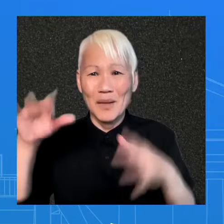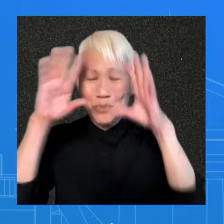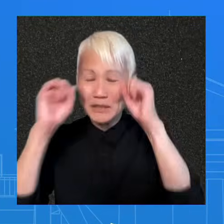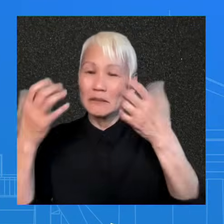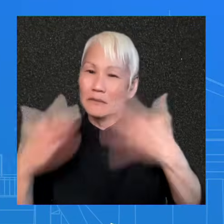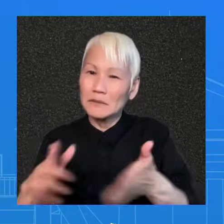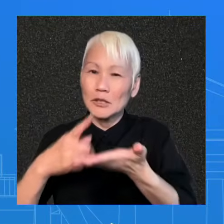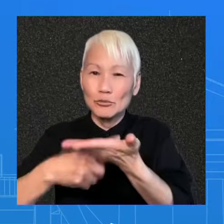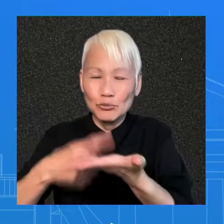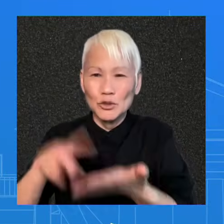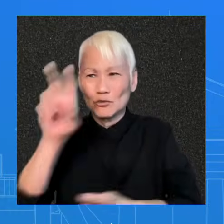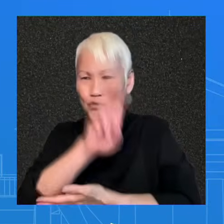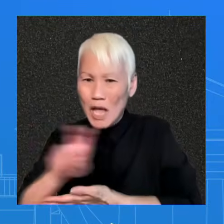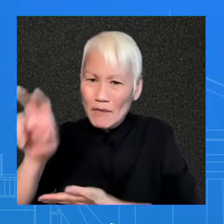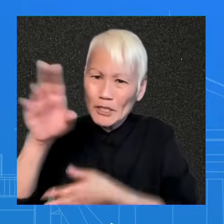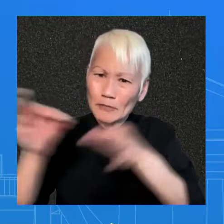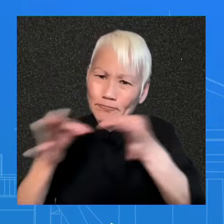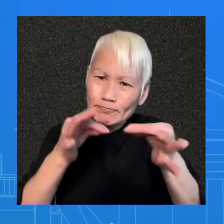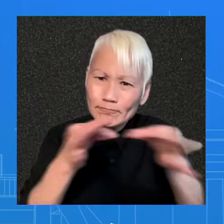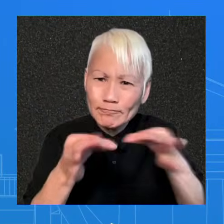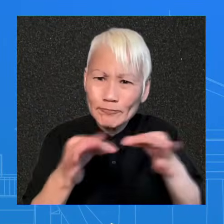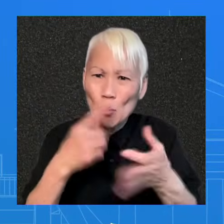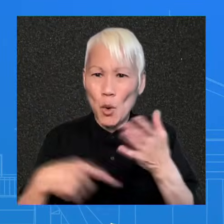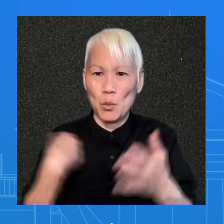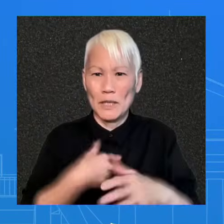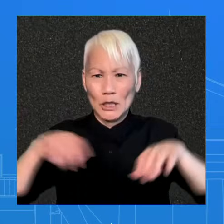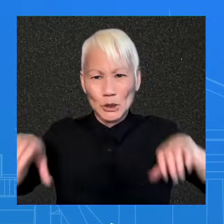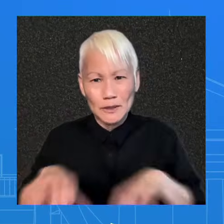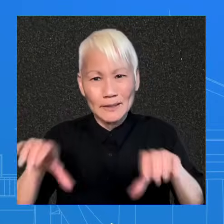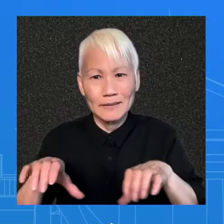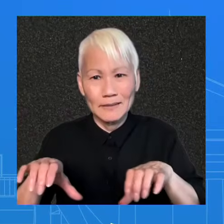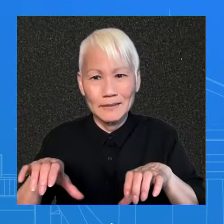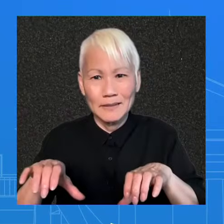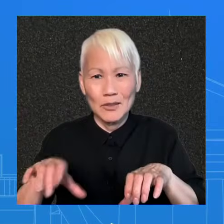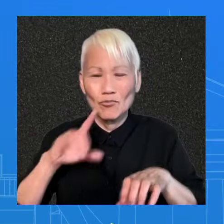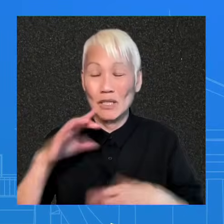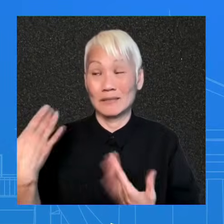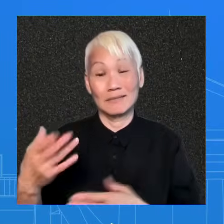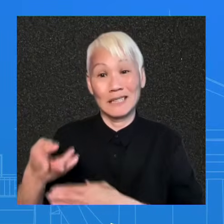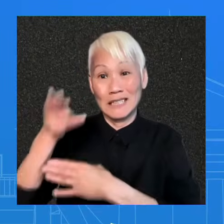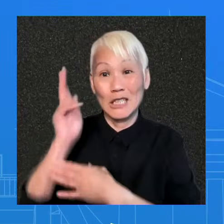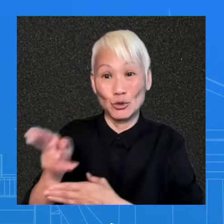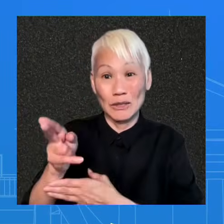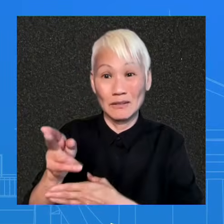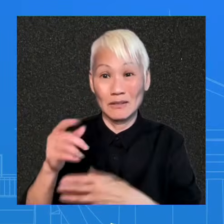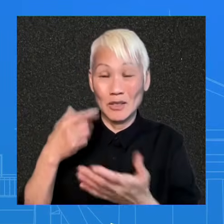because of what we've been able to do: historic pieces of legislation to prove that point that I'm making.